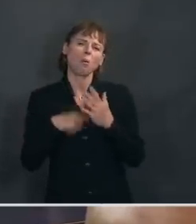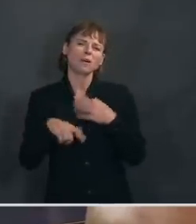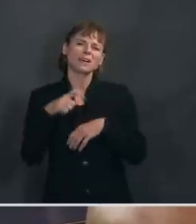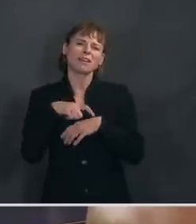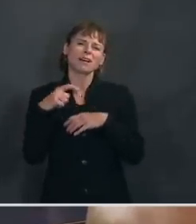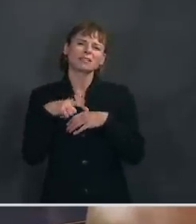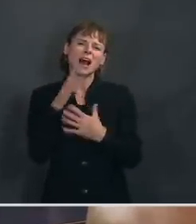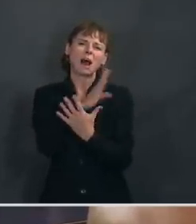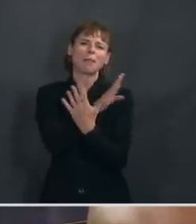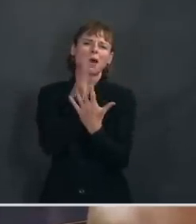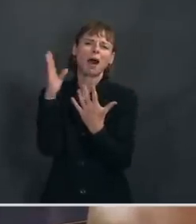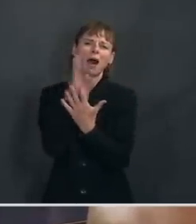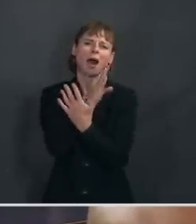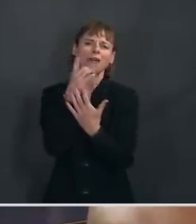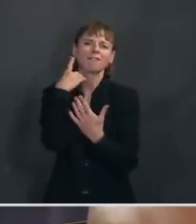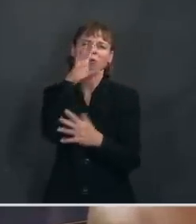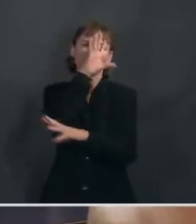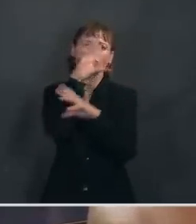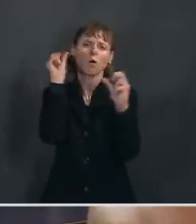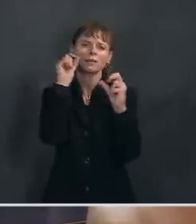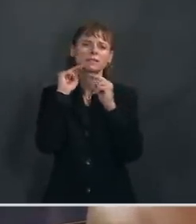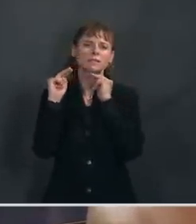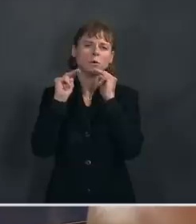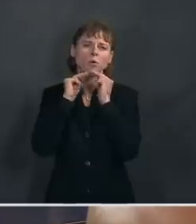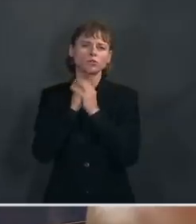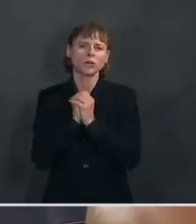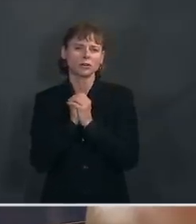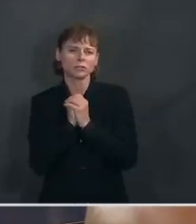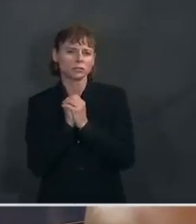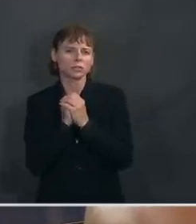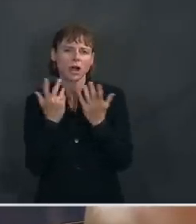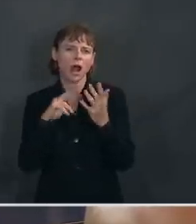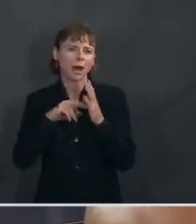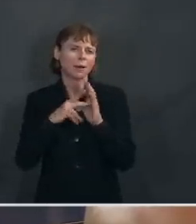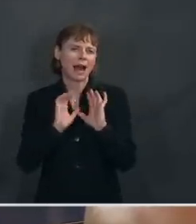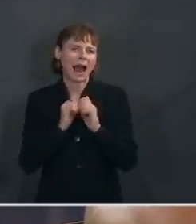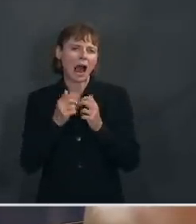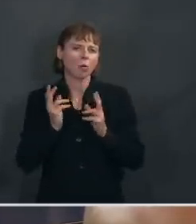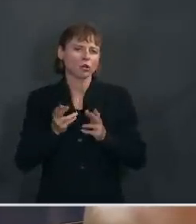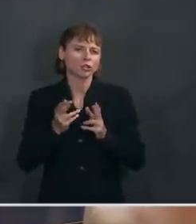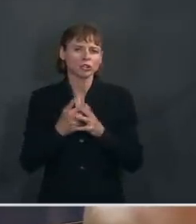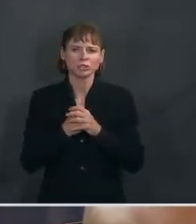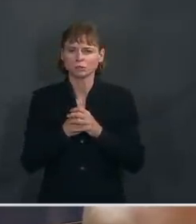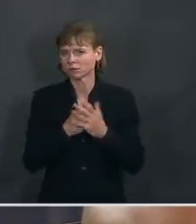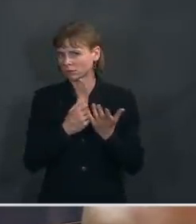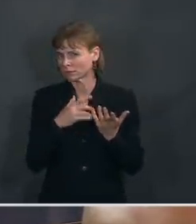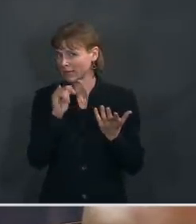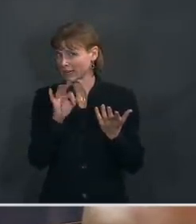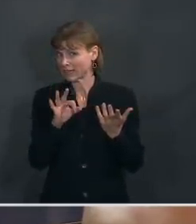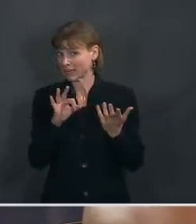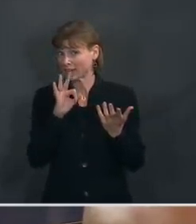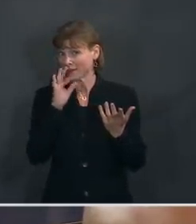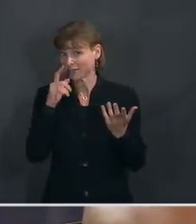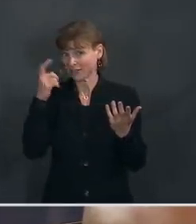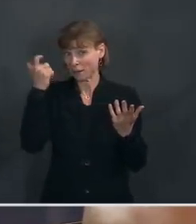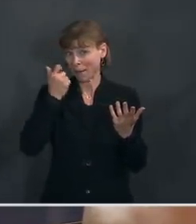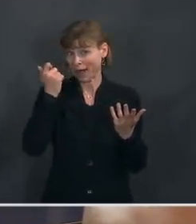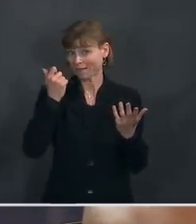for the negotiations to end? I mean, how urgent is this? That these benefits are going to end it in the middle of March.